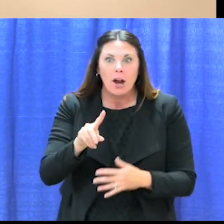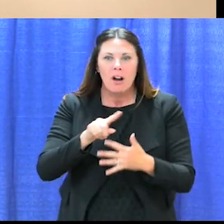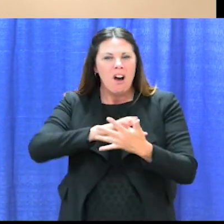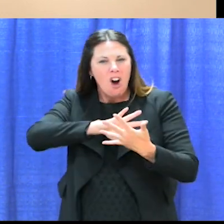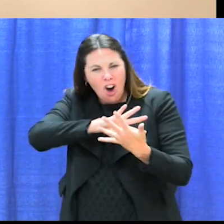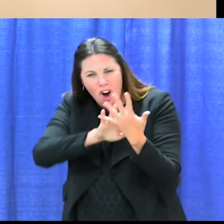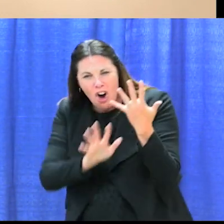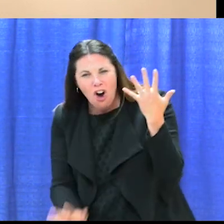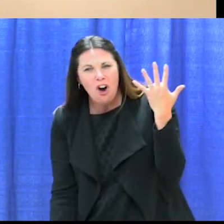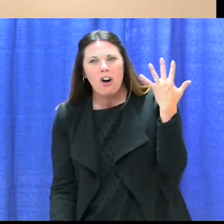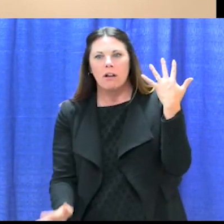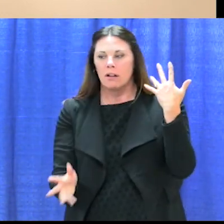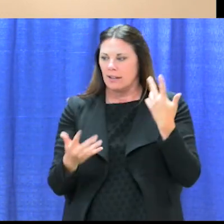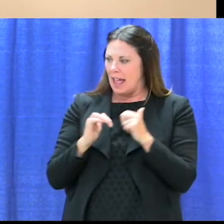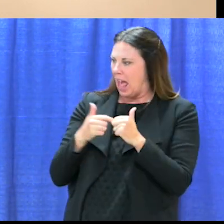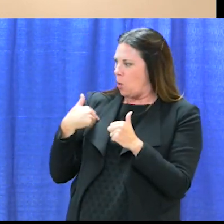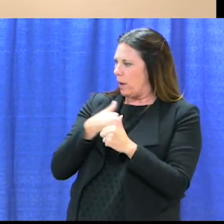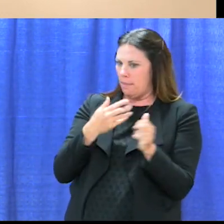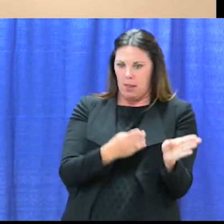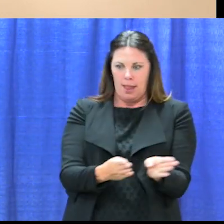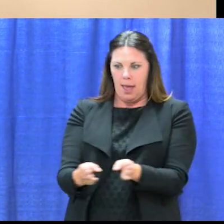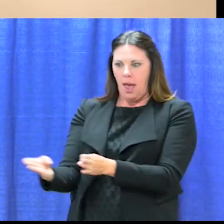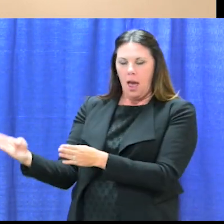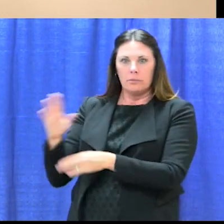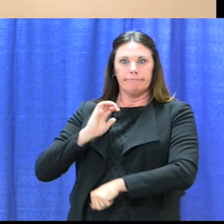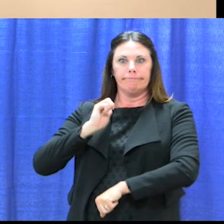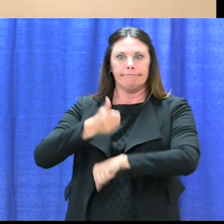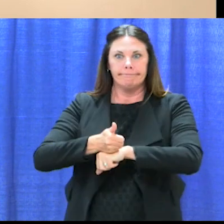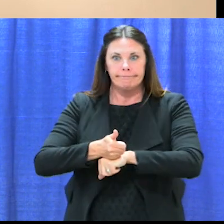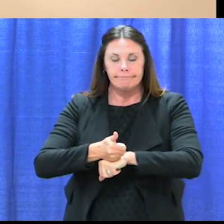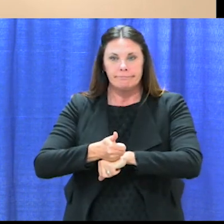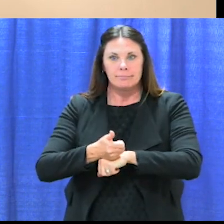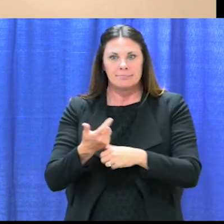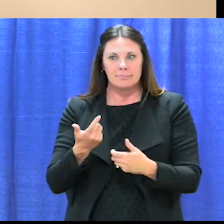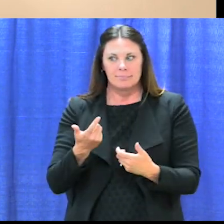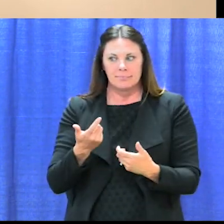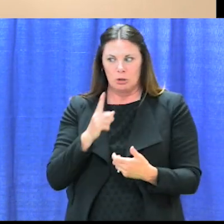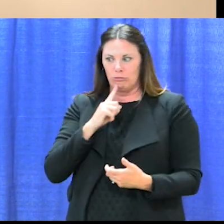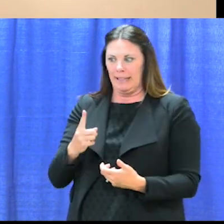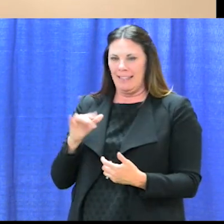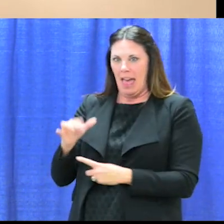and a strategic infrastructure plan that's bolstered by common-sense public policy.